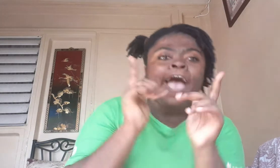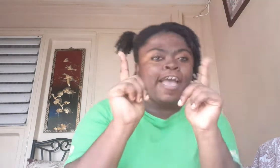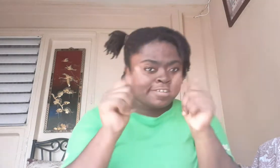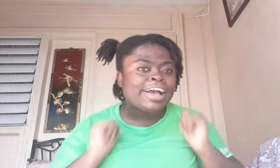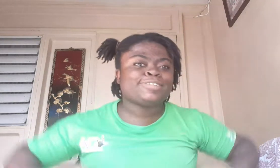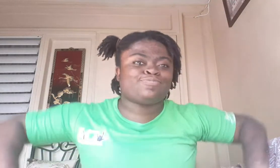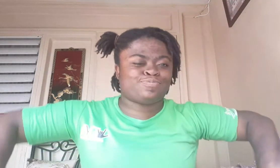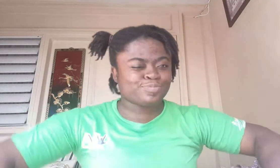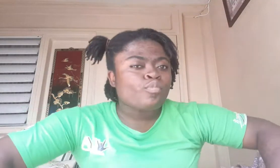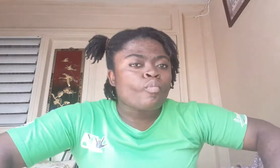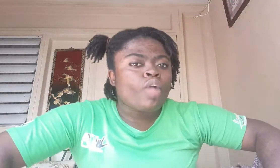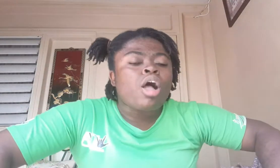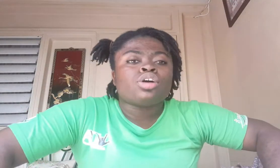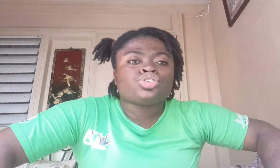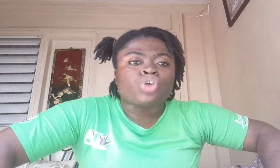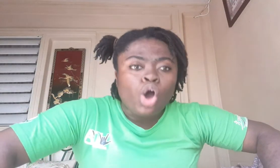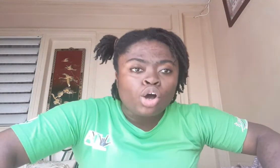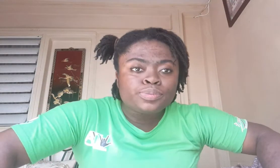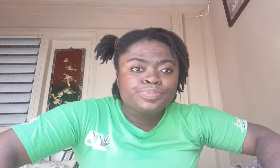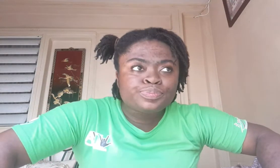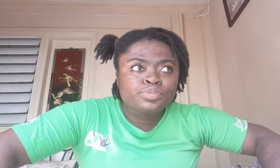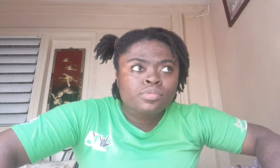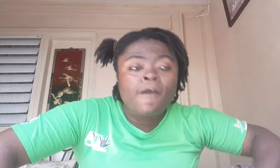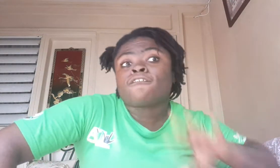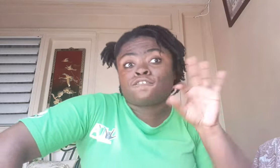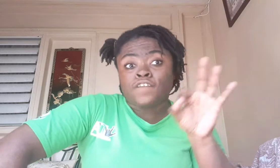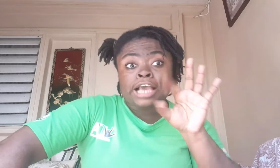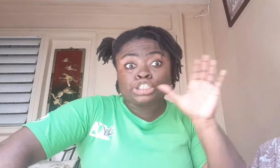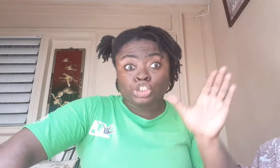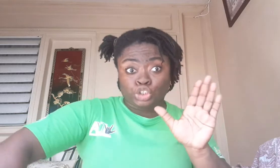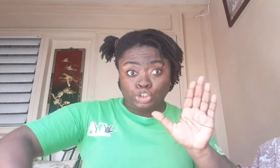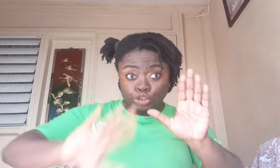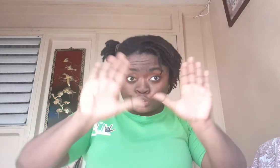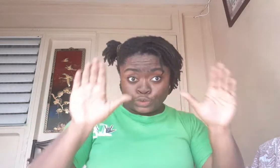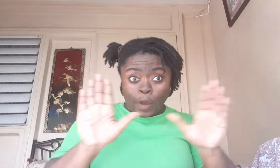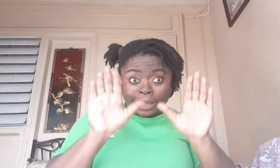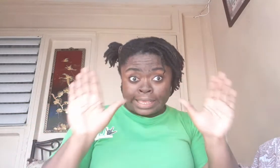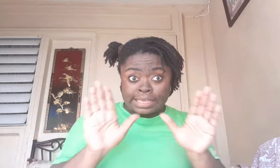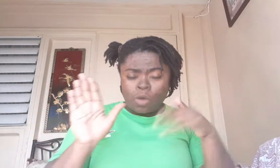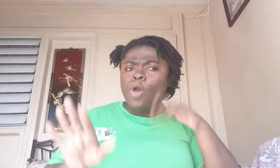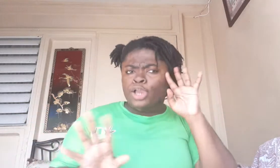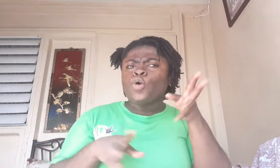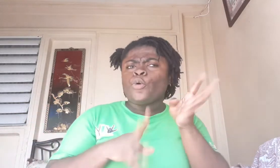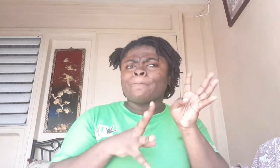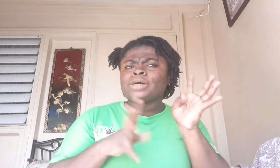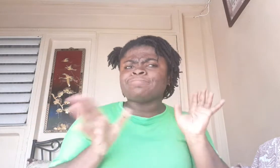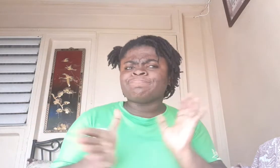Alright... So... see you other videos I will upload a video every Friday and Sunday!